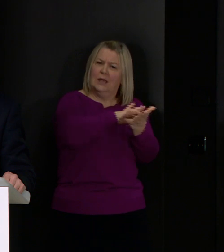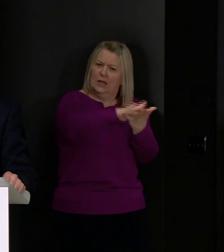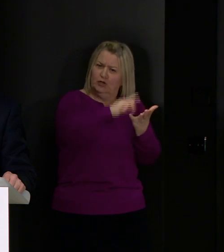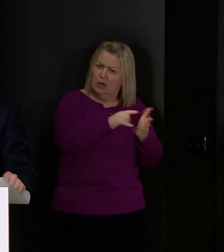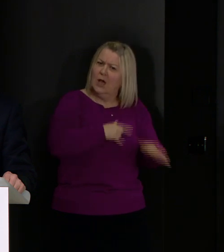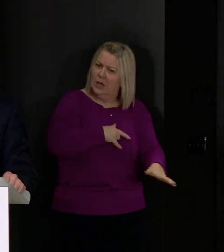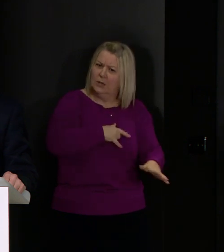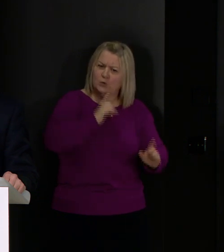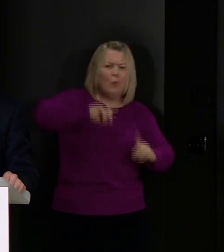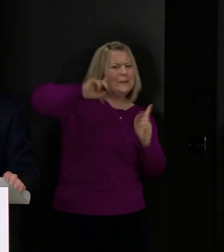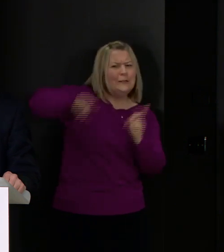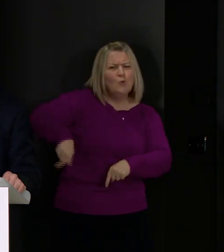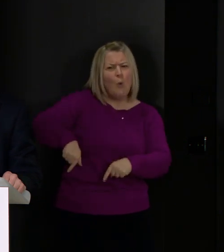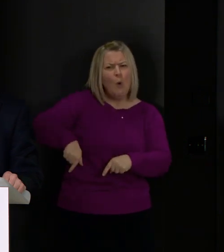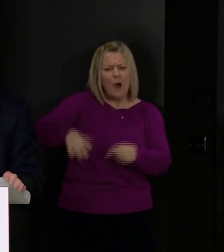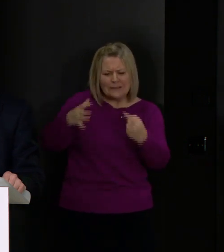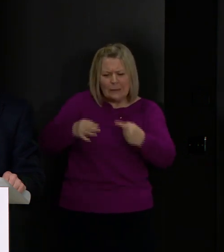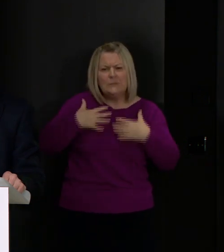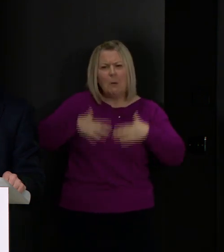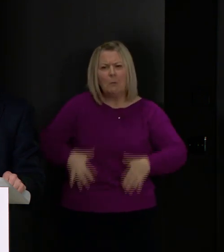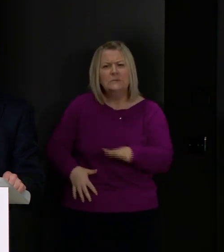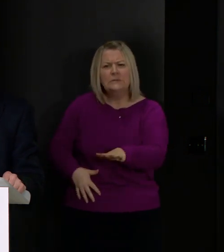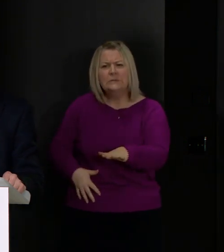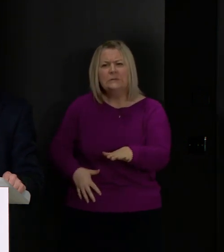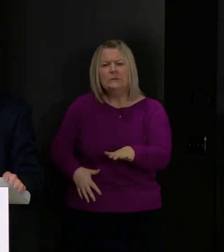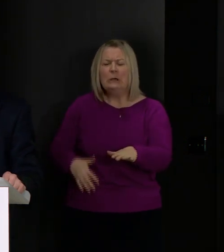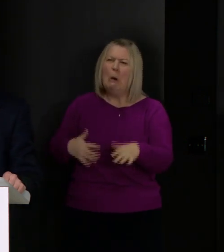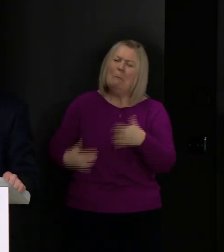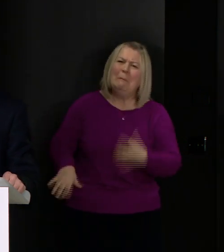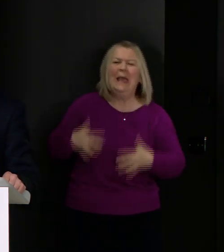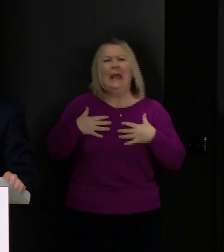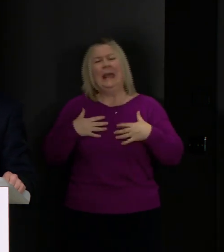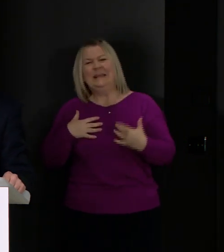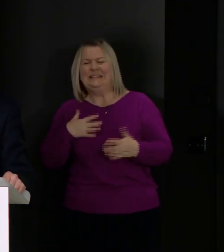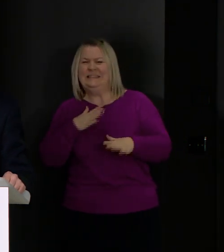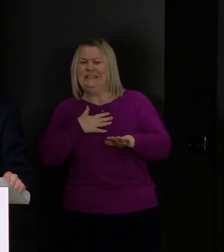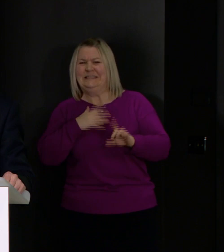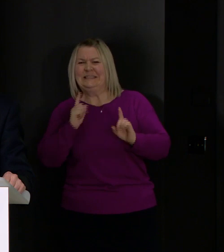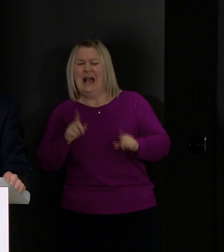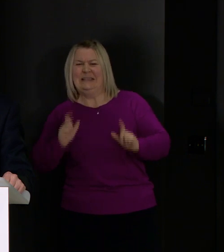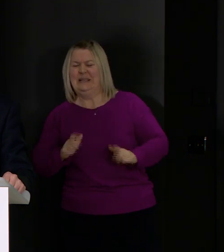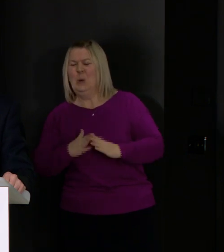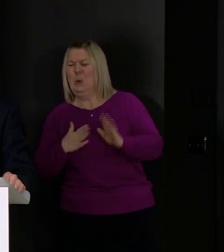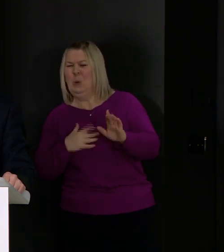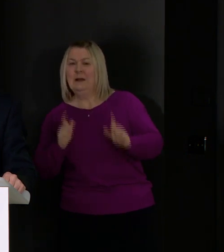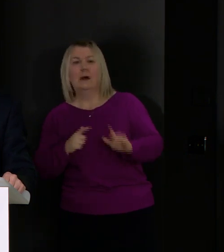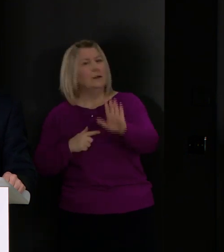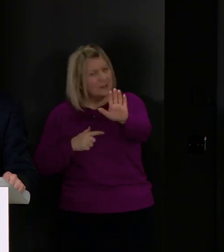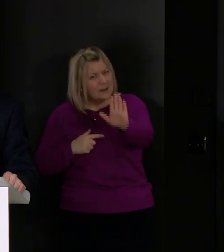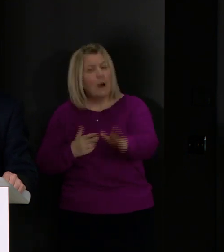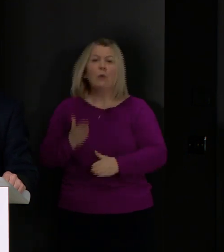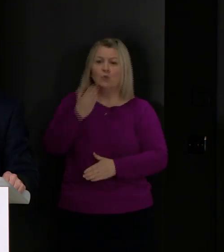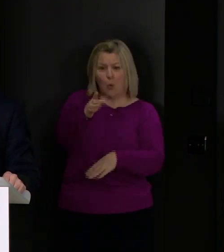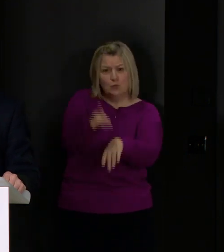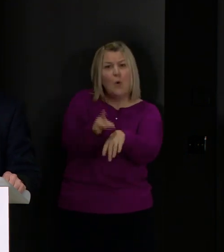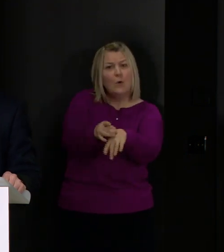ignore these symptoms and simply put them off. GP practices across the country remain open and although you may see there is a different type of service that